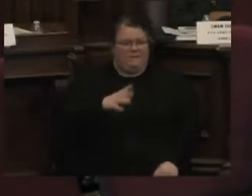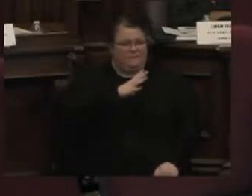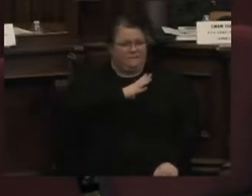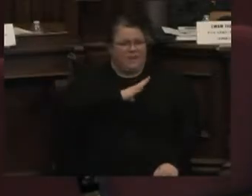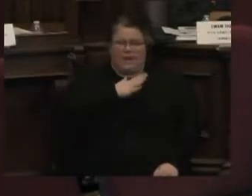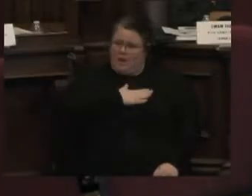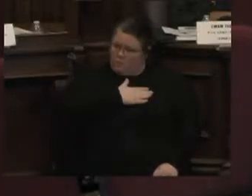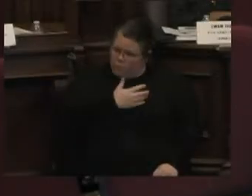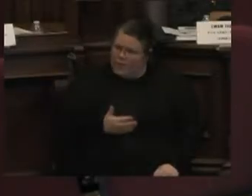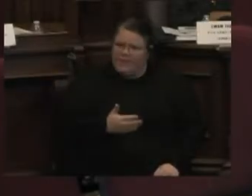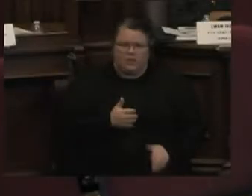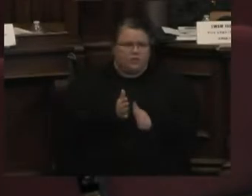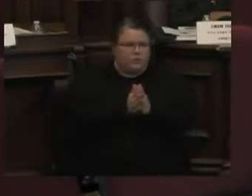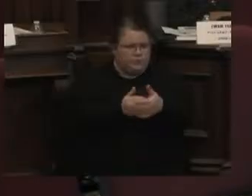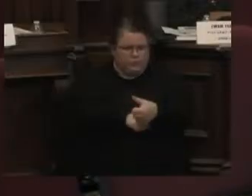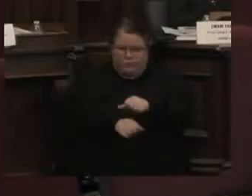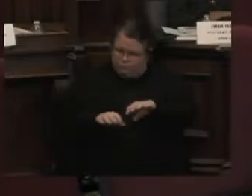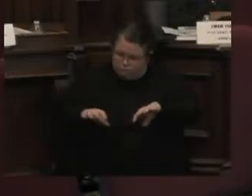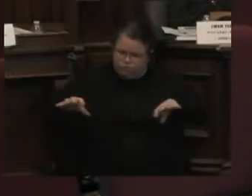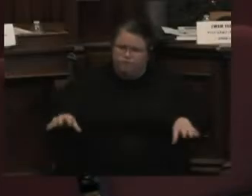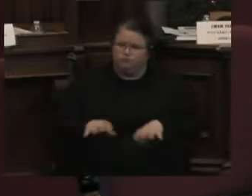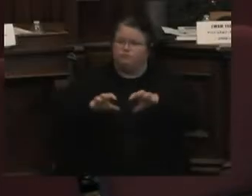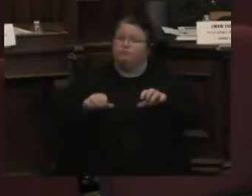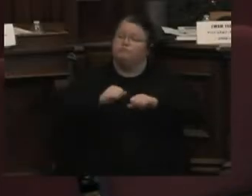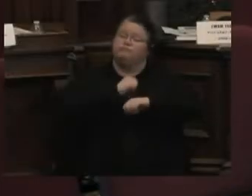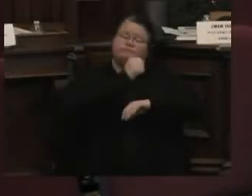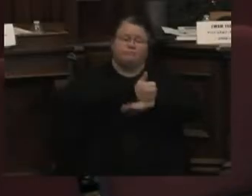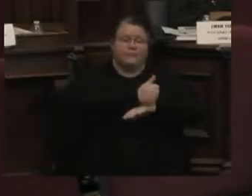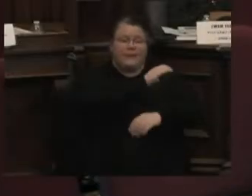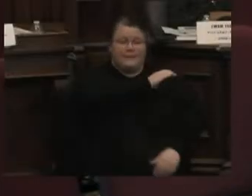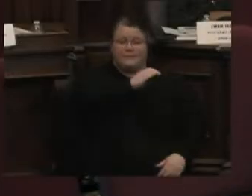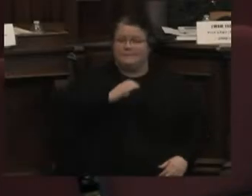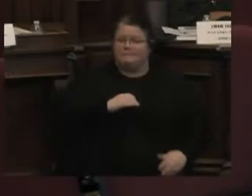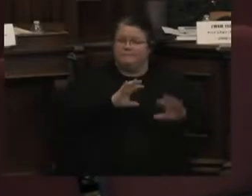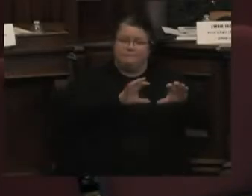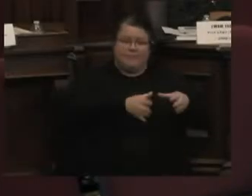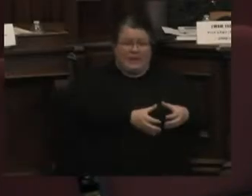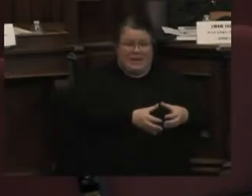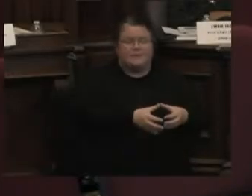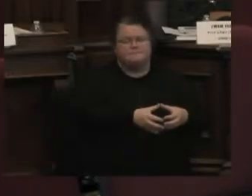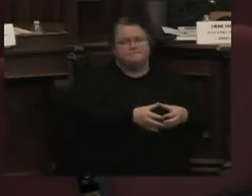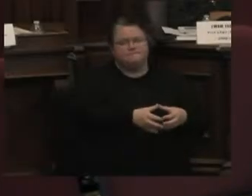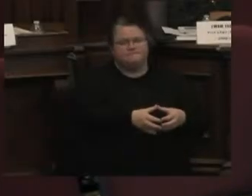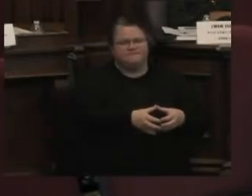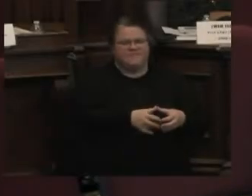representatives in Albany. Whatever needs to be done, I'm